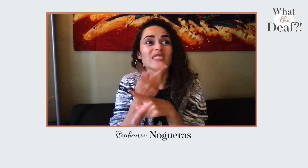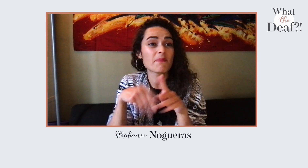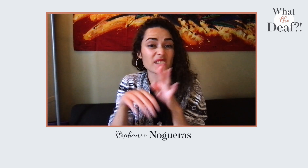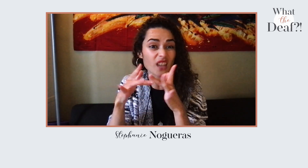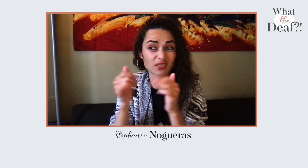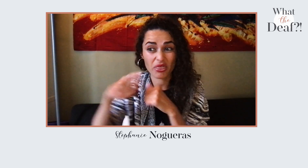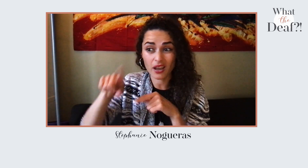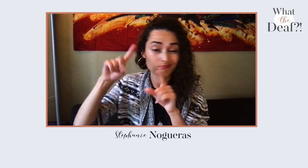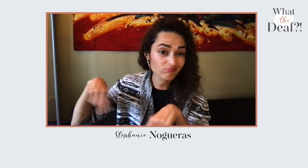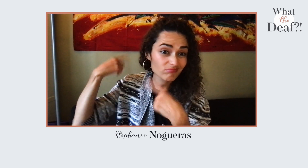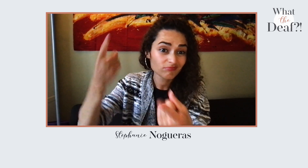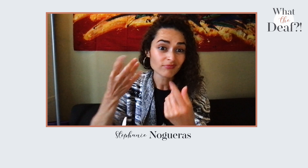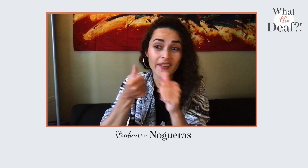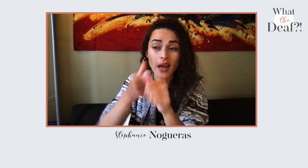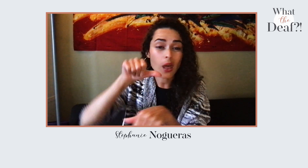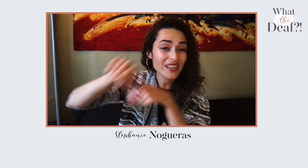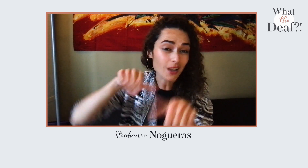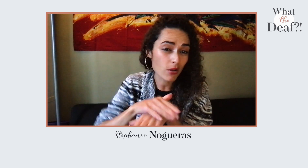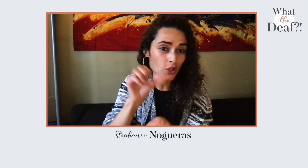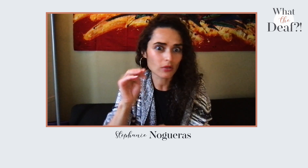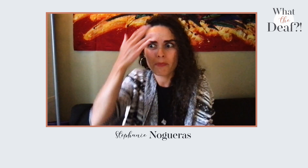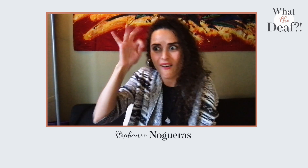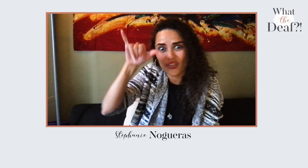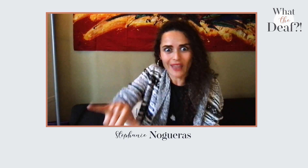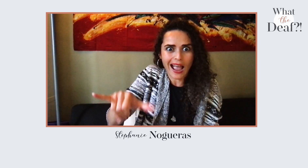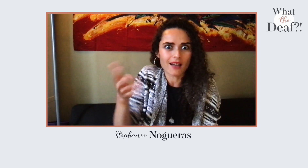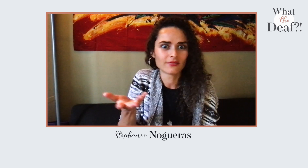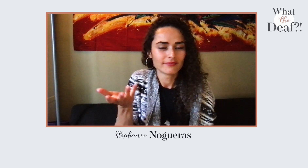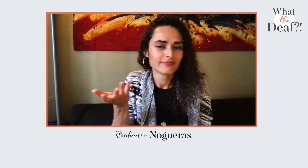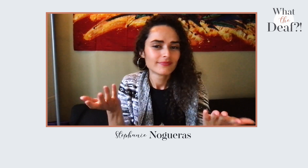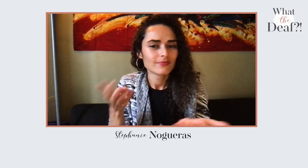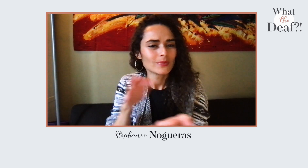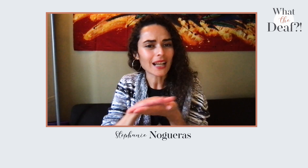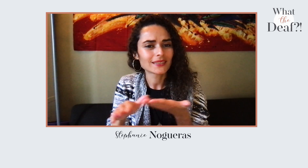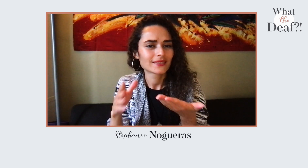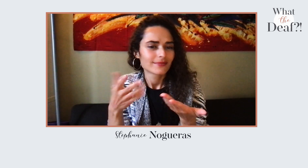and honestly, I've kept in touch with some cast members because of that. So it's really nice.